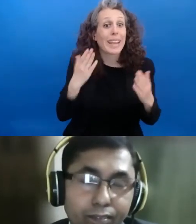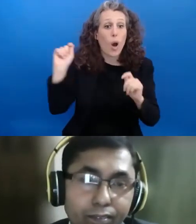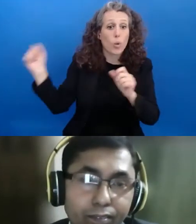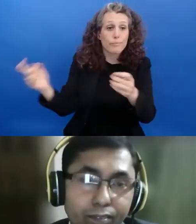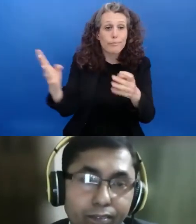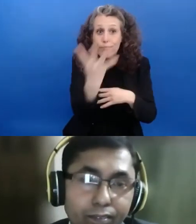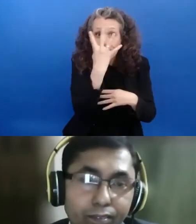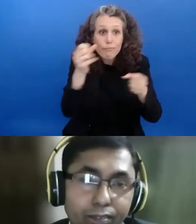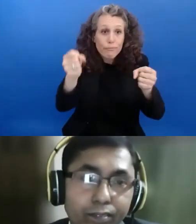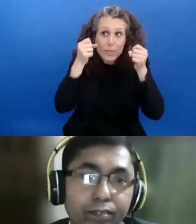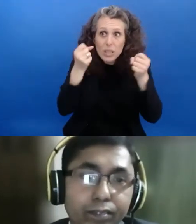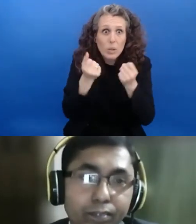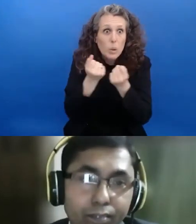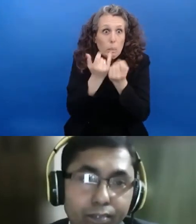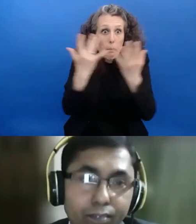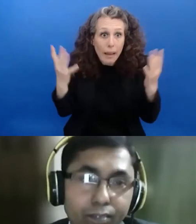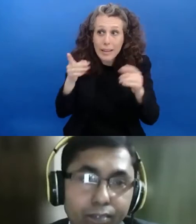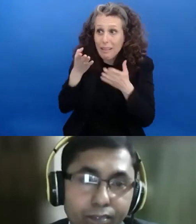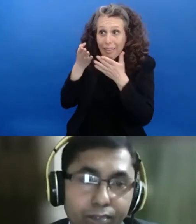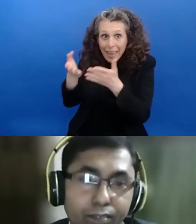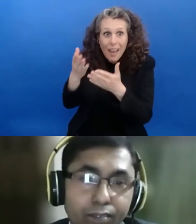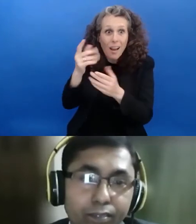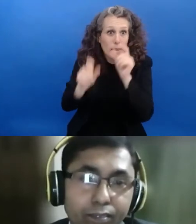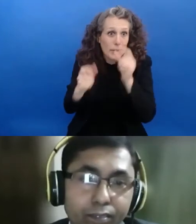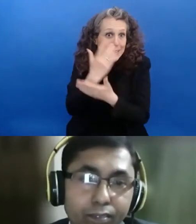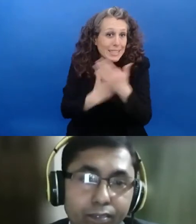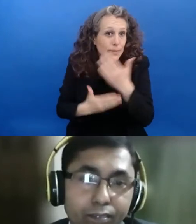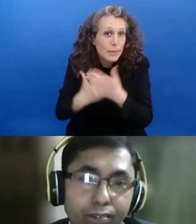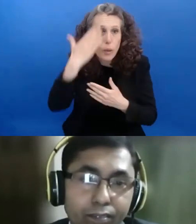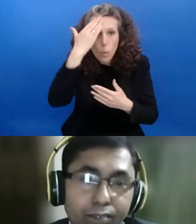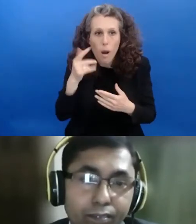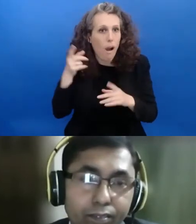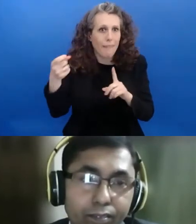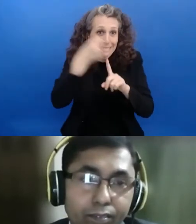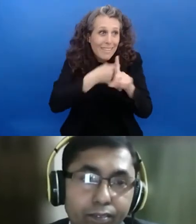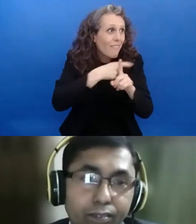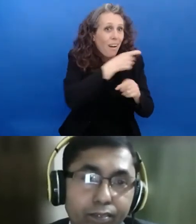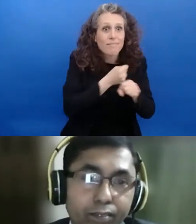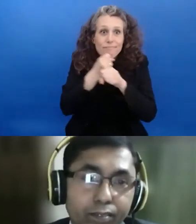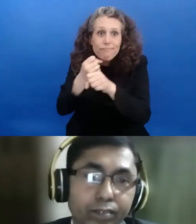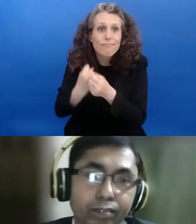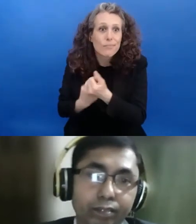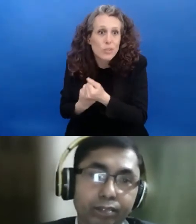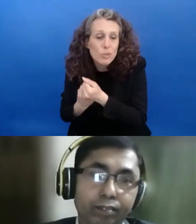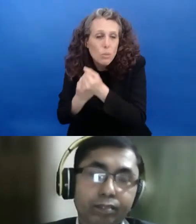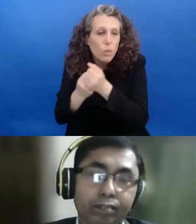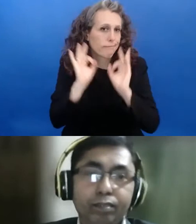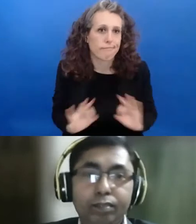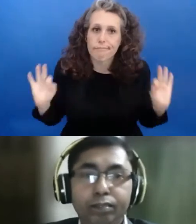the distancing issue and the lack of uh we persons with disabilities are more subject to contracting